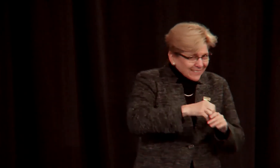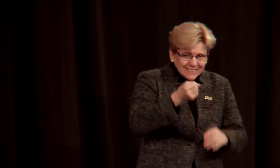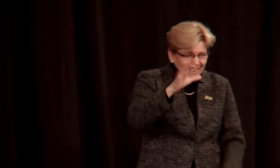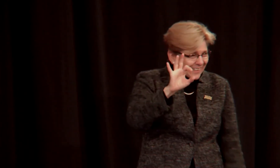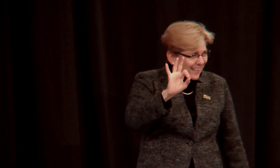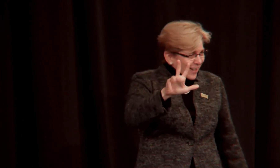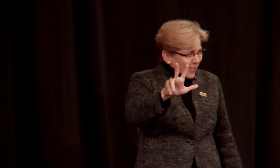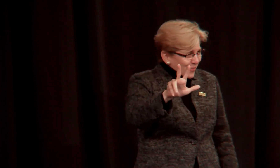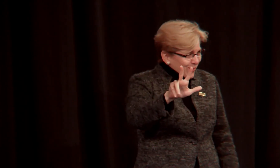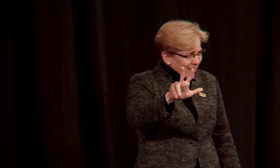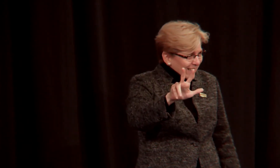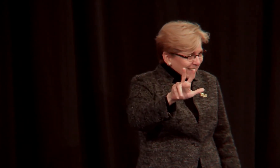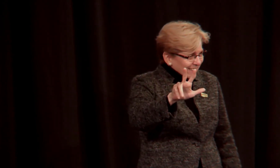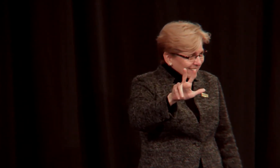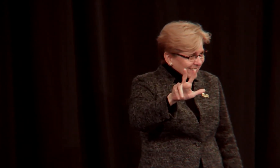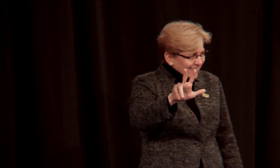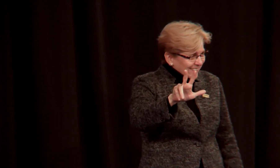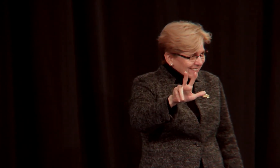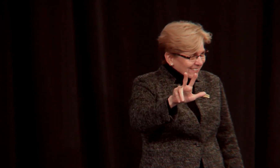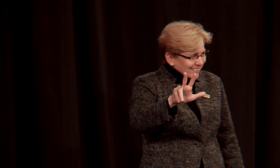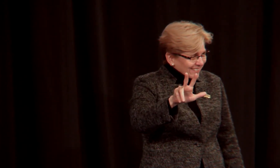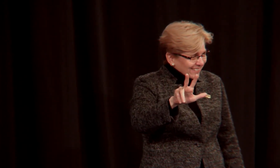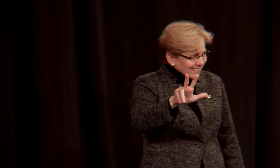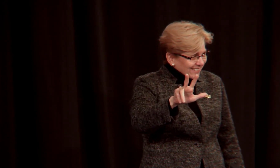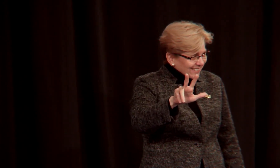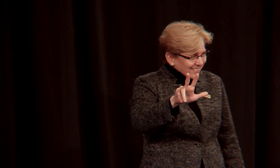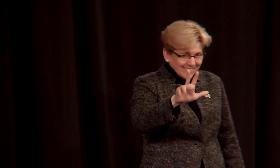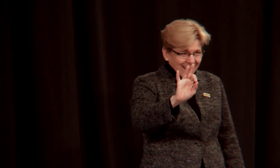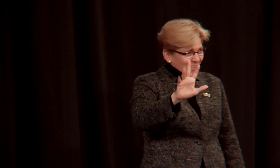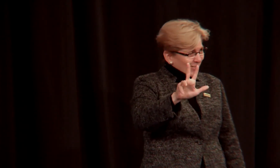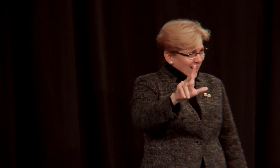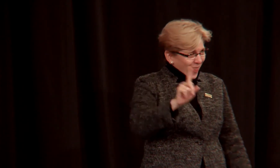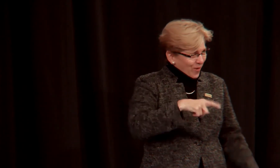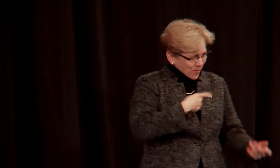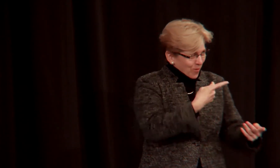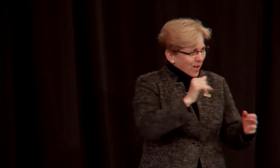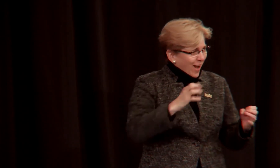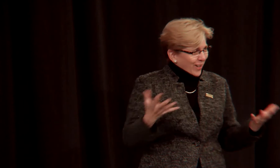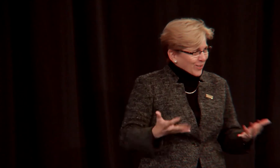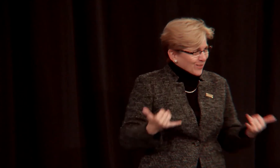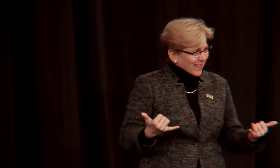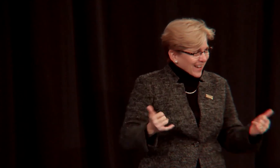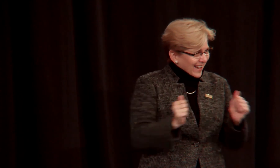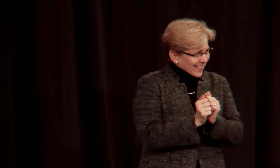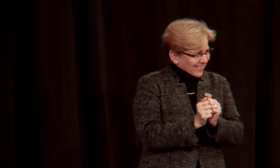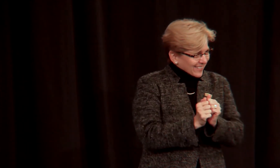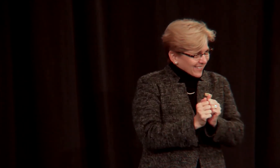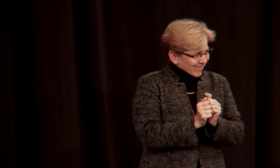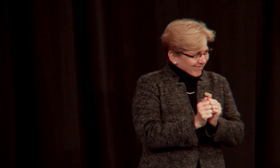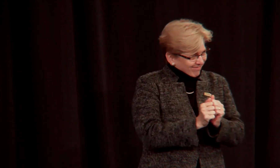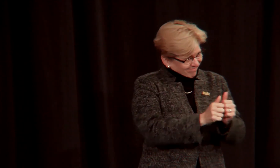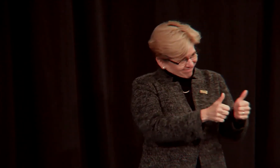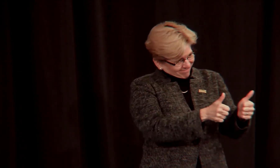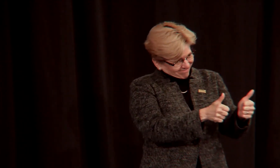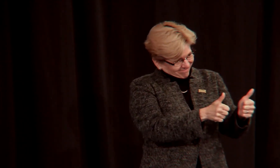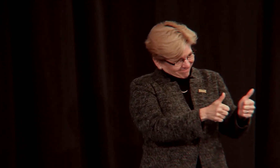Metro Deaf School get off the ground in 1993 and look at where we are today - together again.